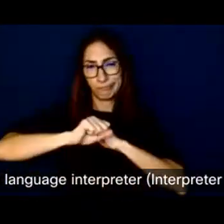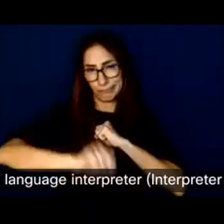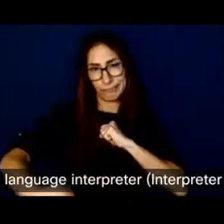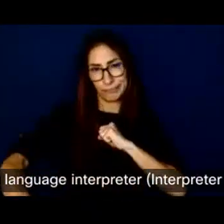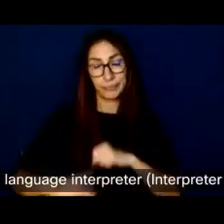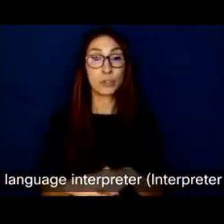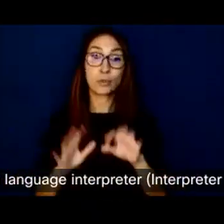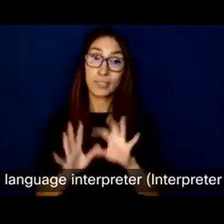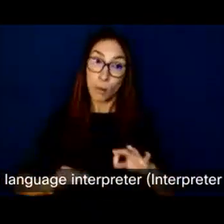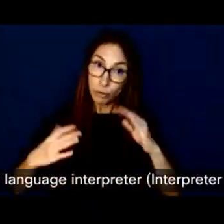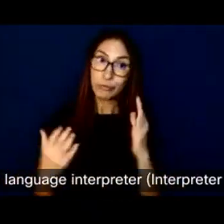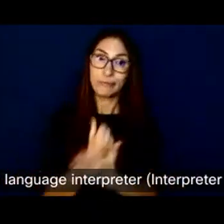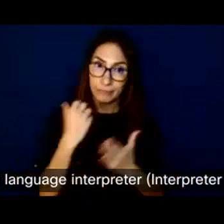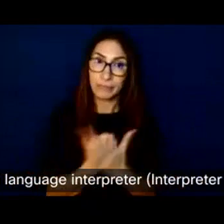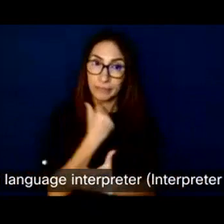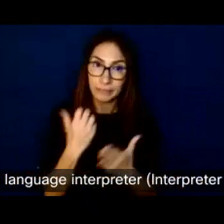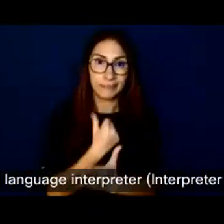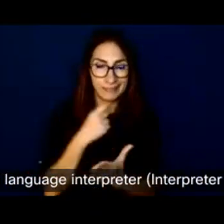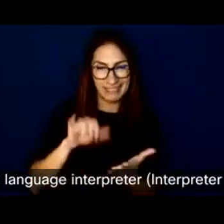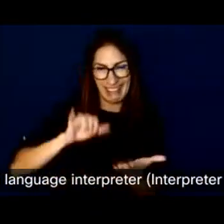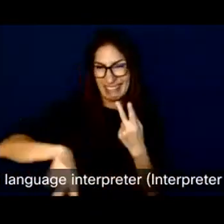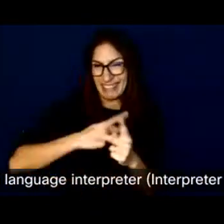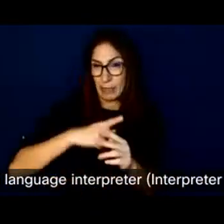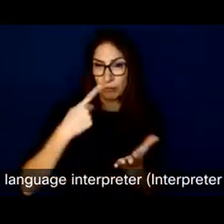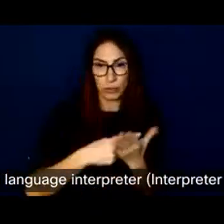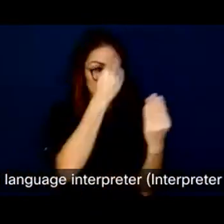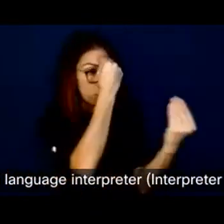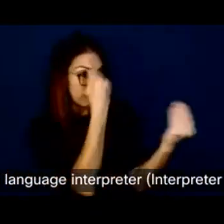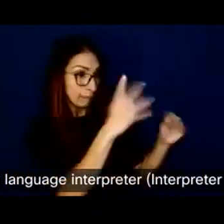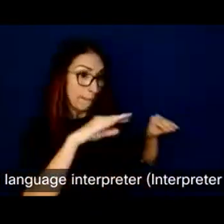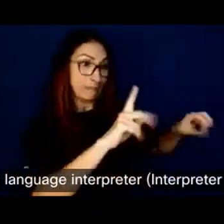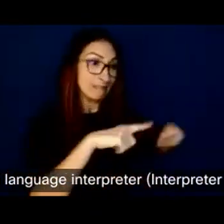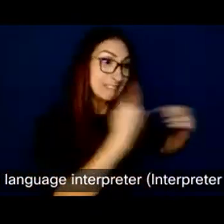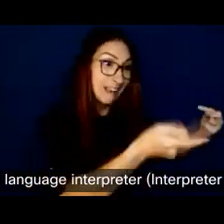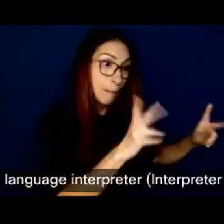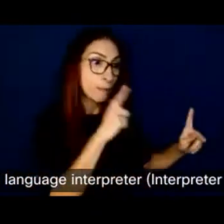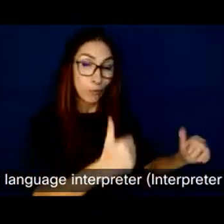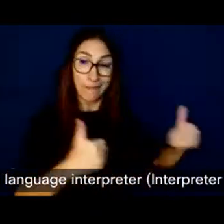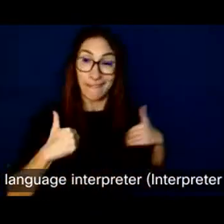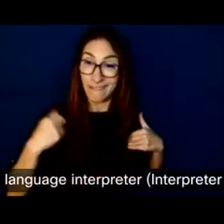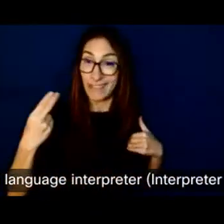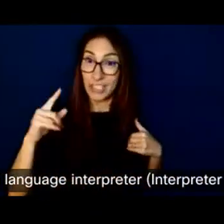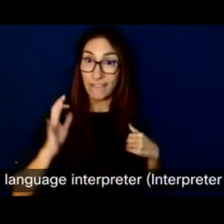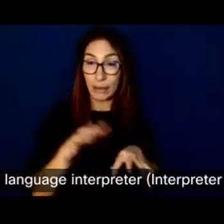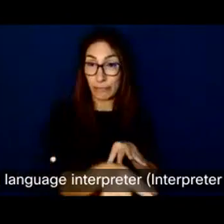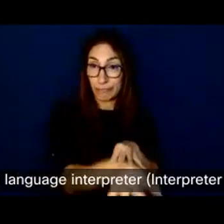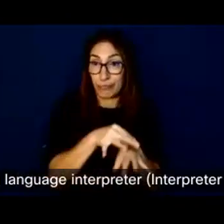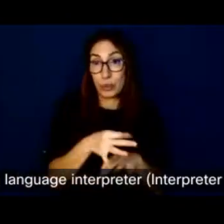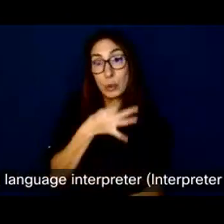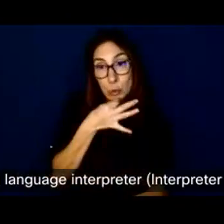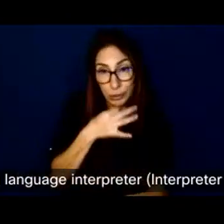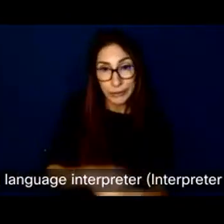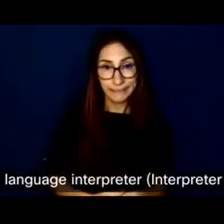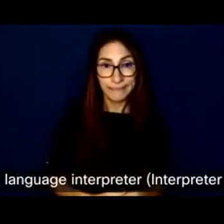earlier with people that are impacted by HIV and also